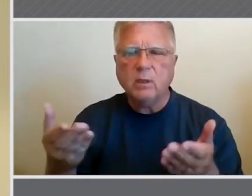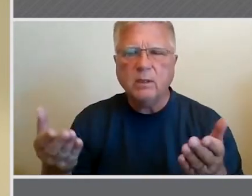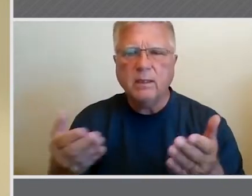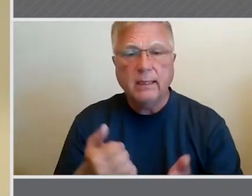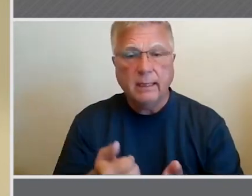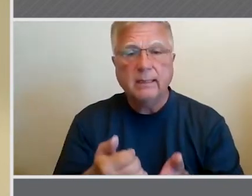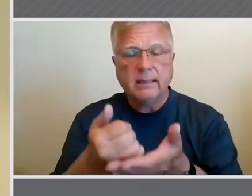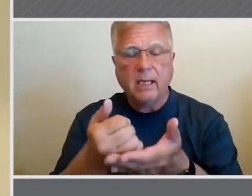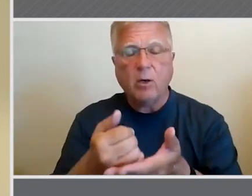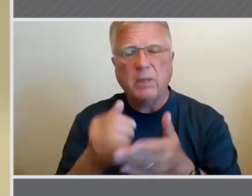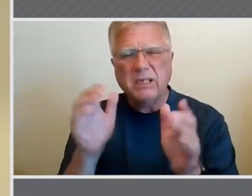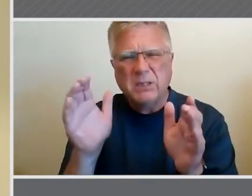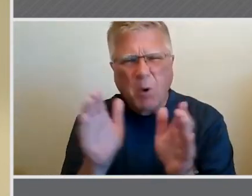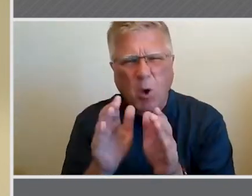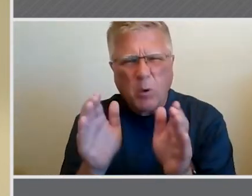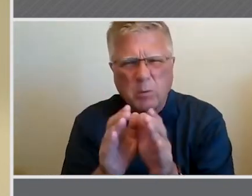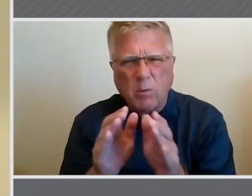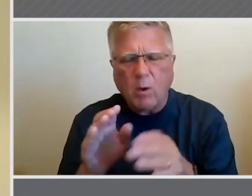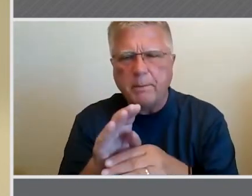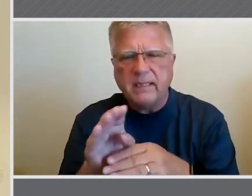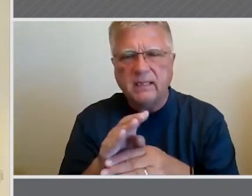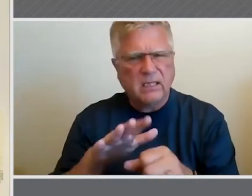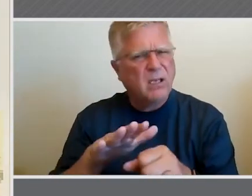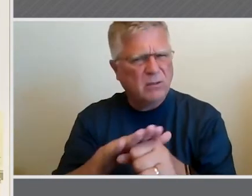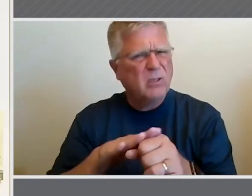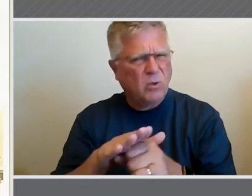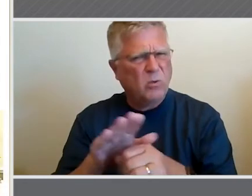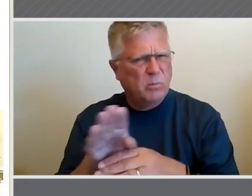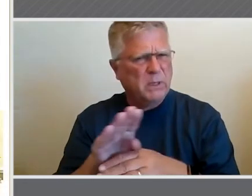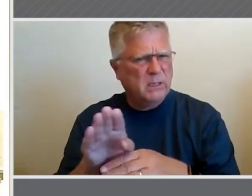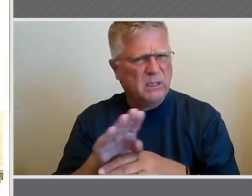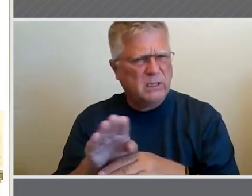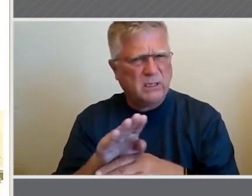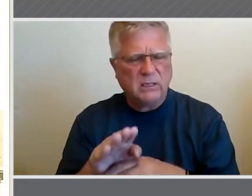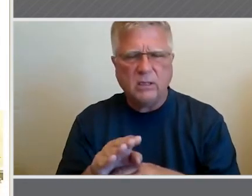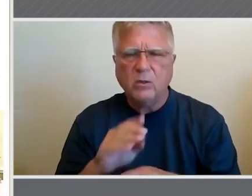very very small businesses local businesses, you know really with Jennifer's leadership